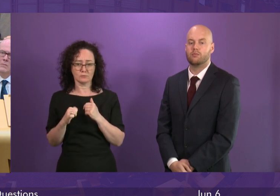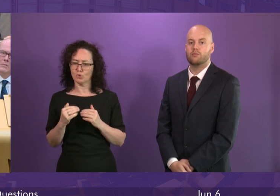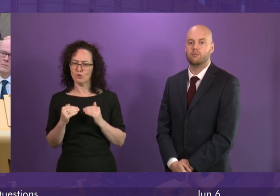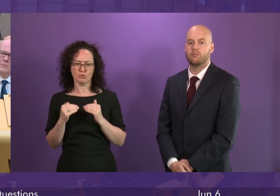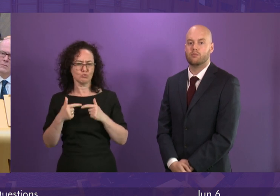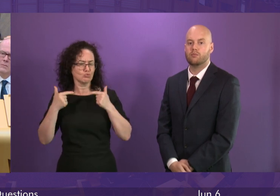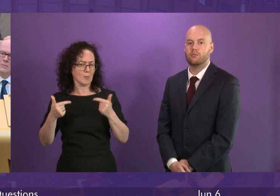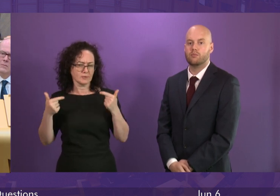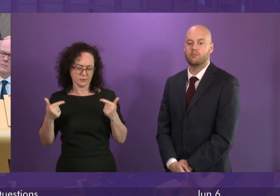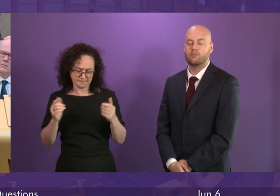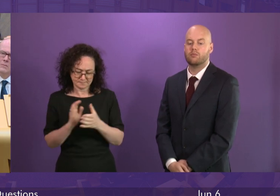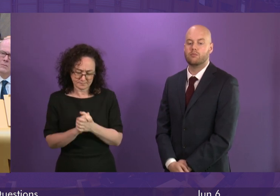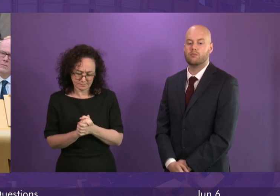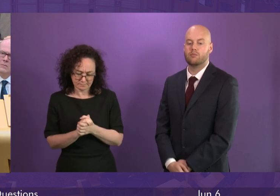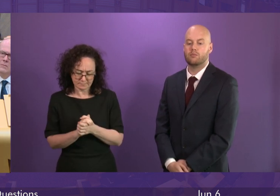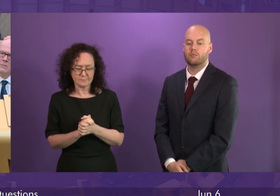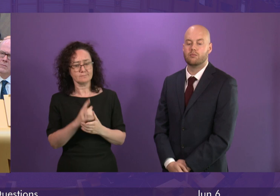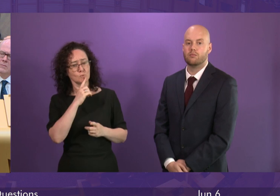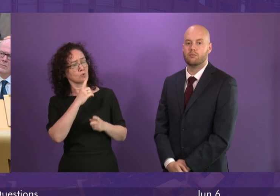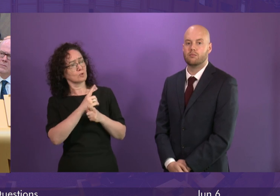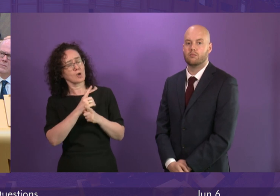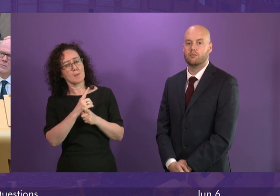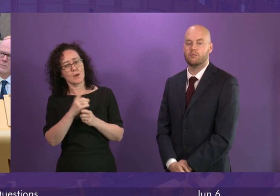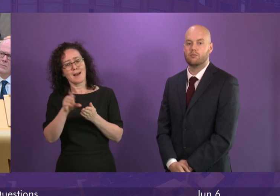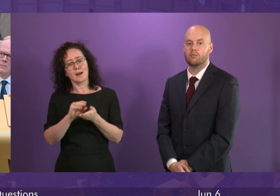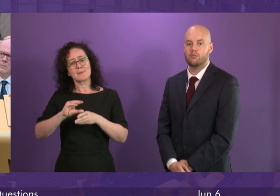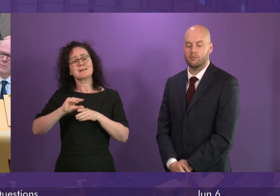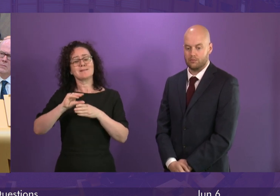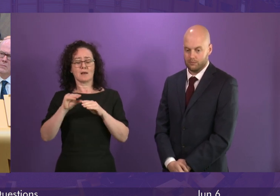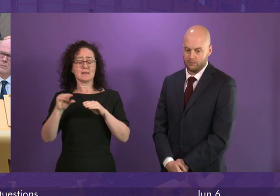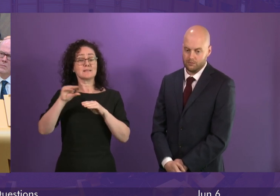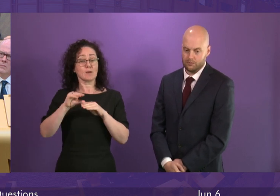On the income supplement, the Government has made it clear that it will report to Parliament